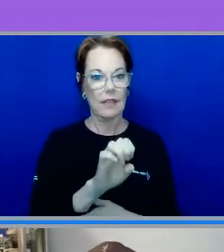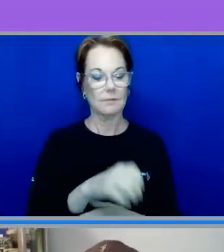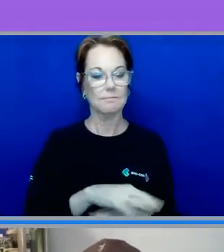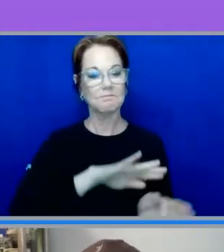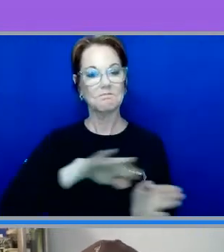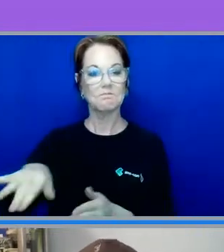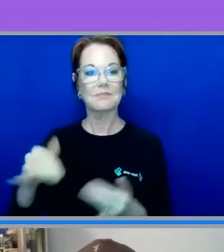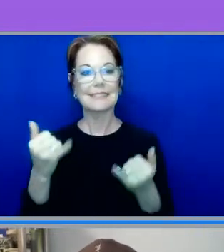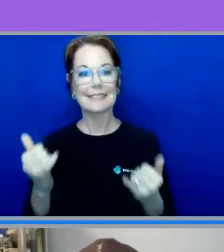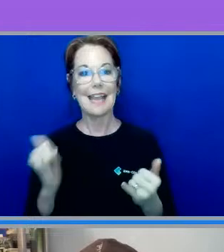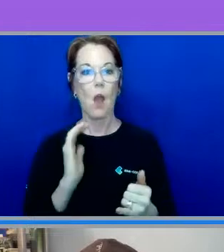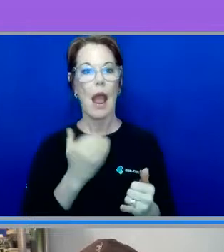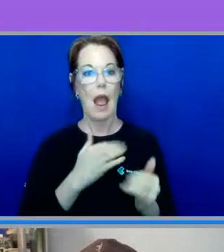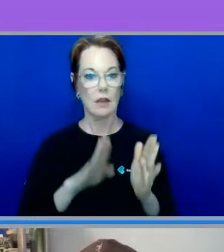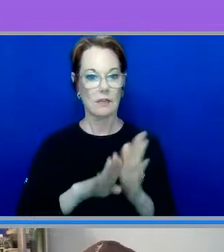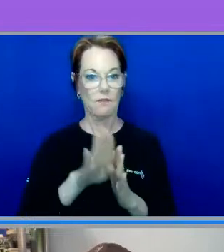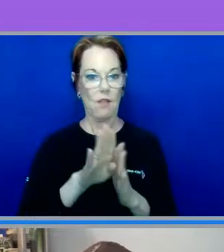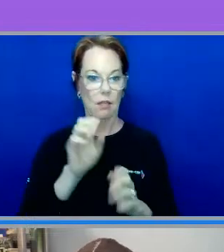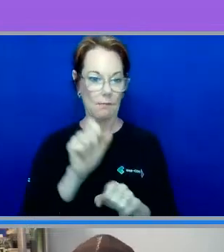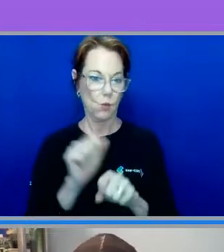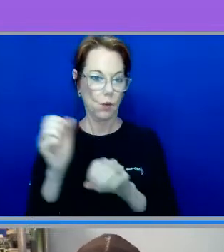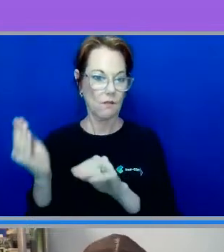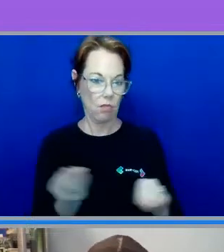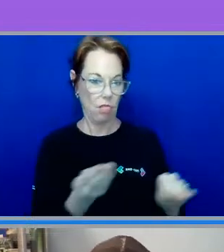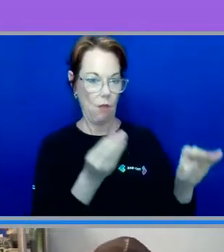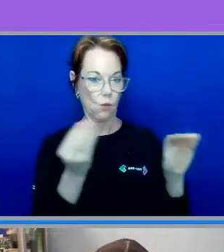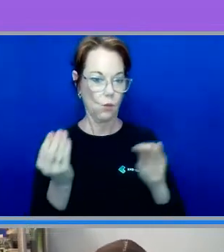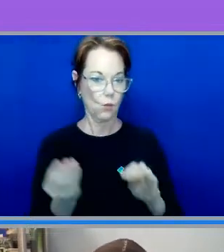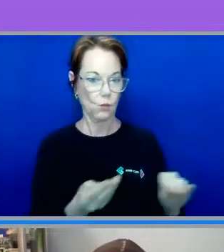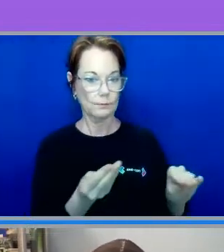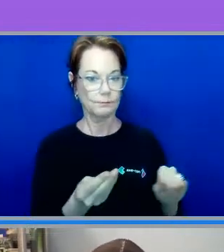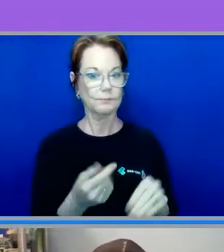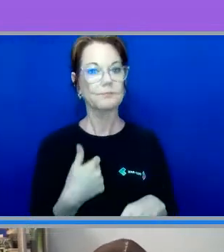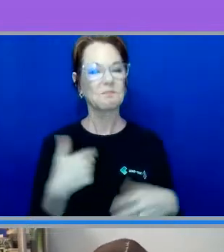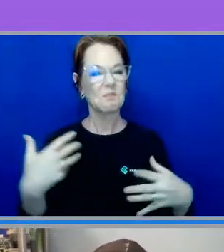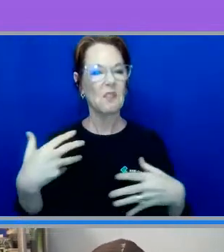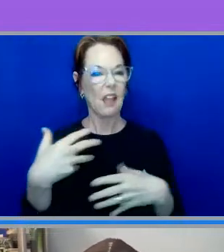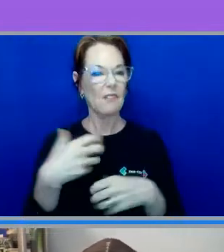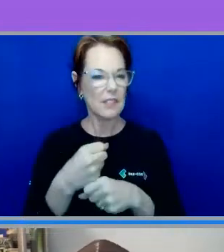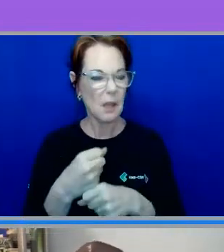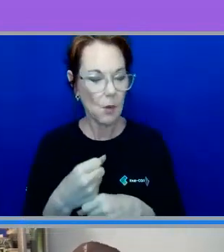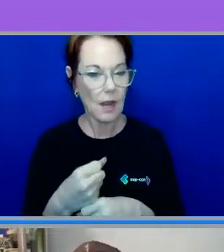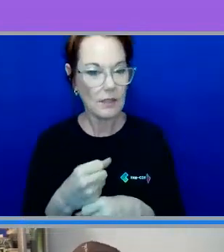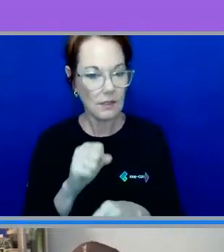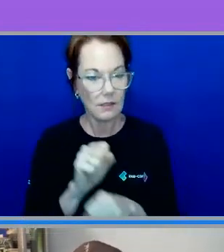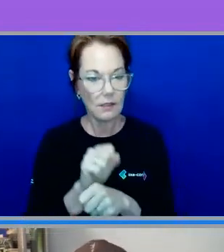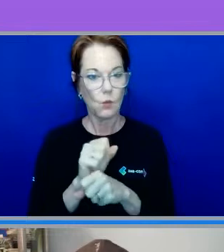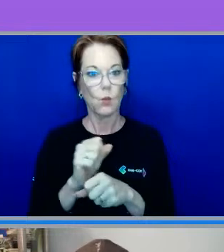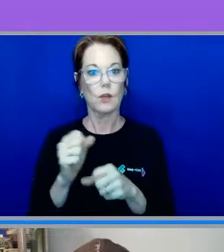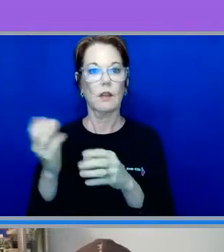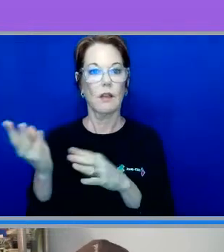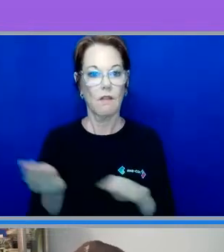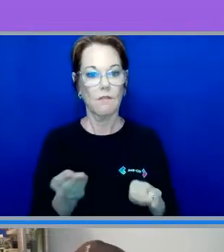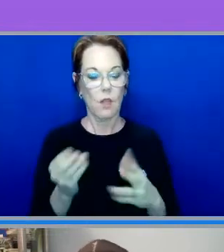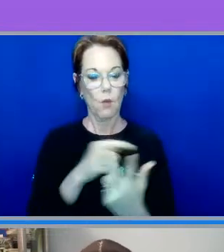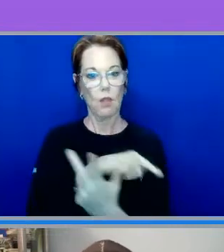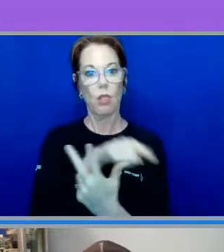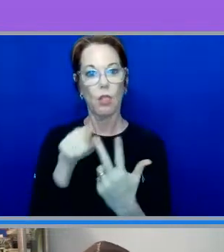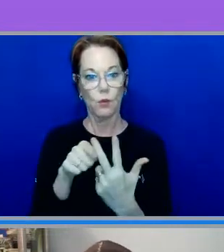development workflow for the purposes of today. I've summarized the workflow as sort